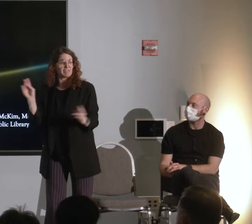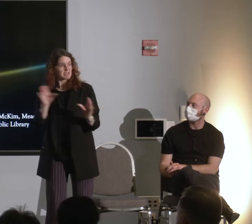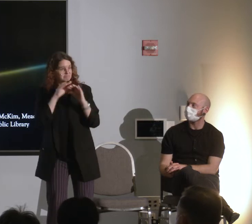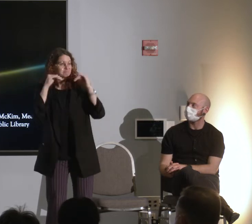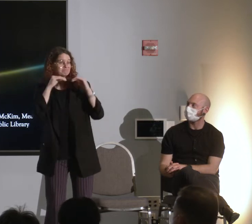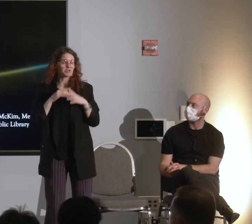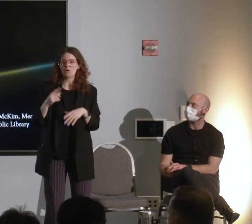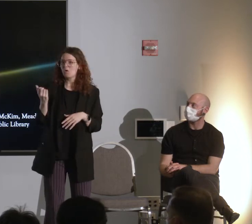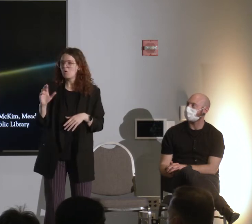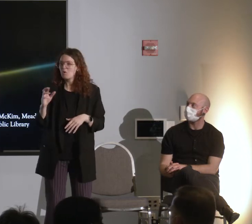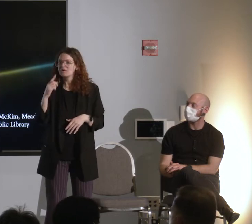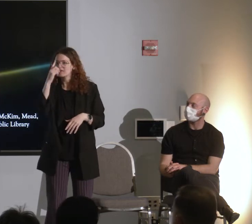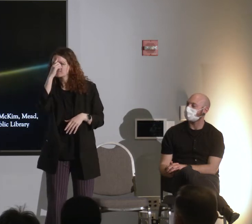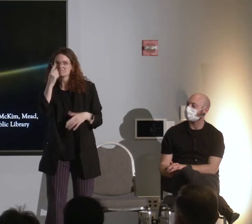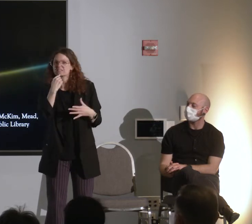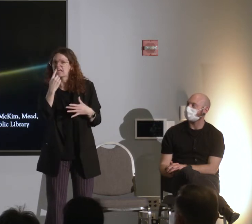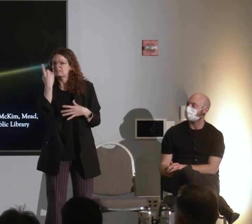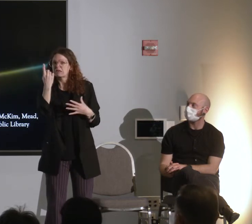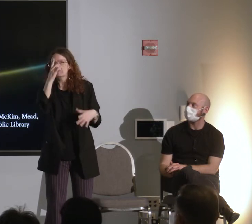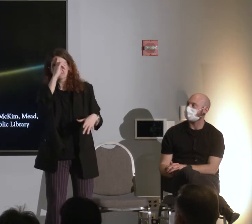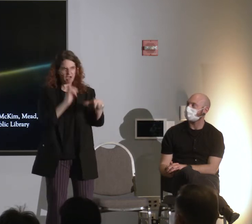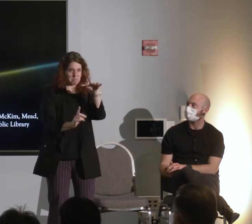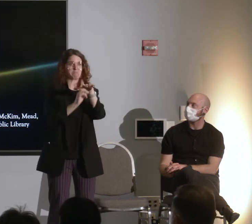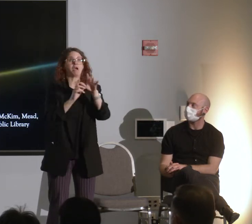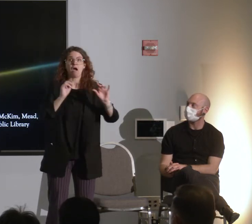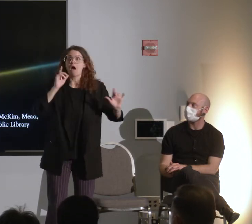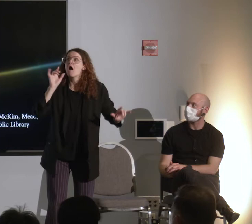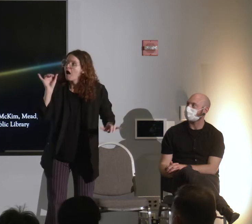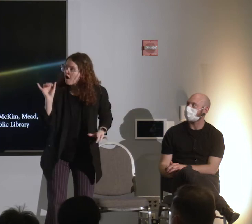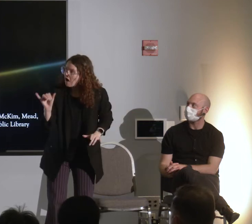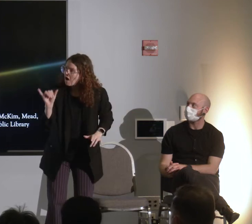something Olmstead hadn't thought of, which probably didn't happen very often, in my opinion.